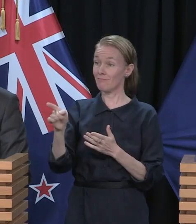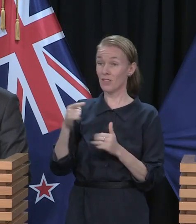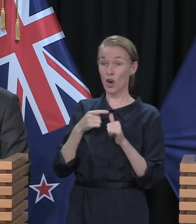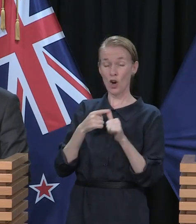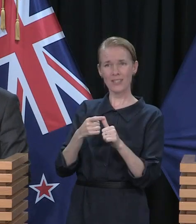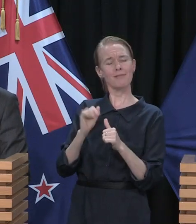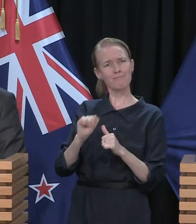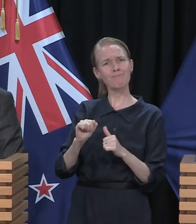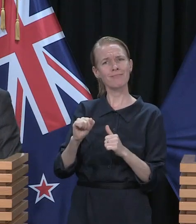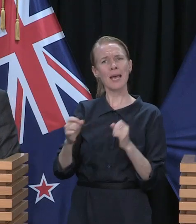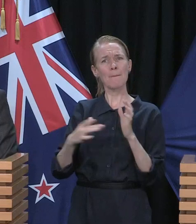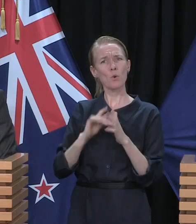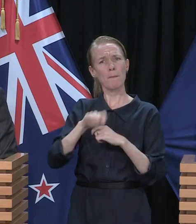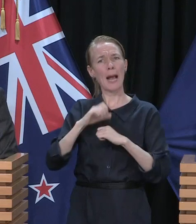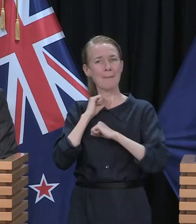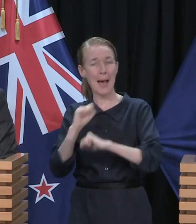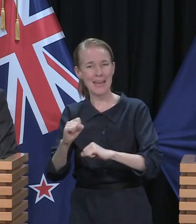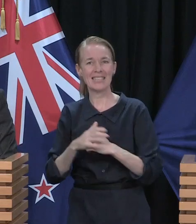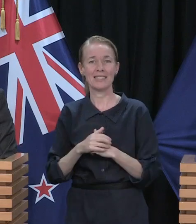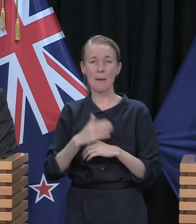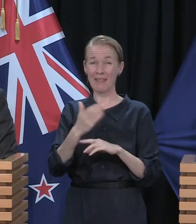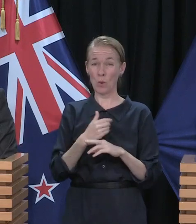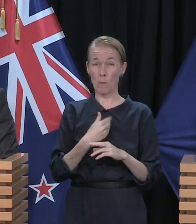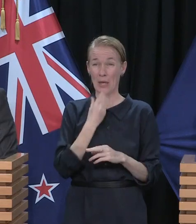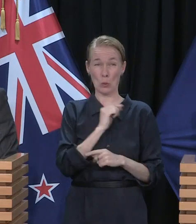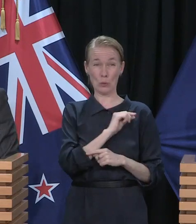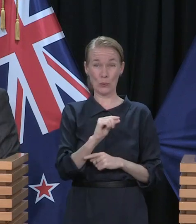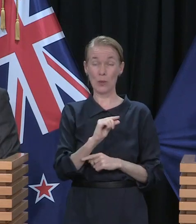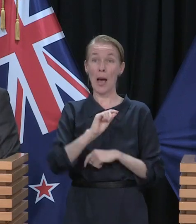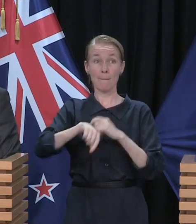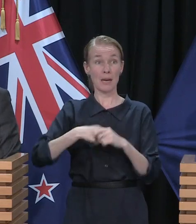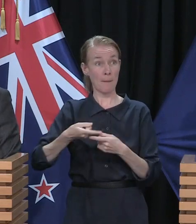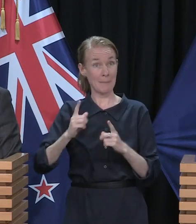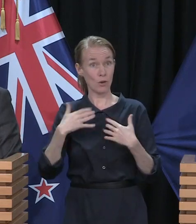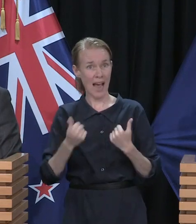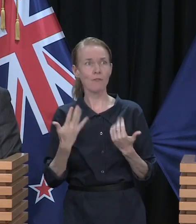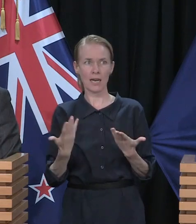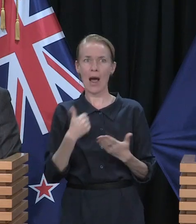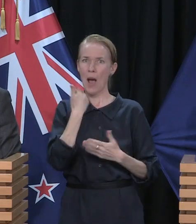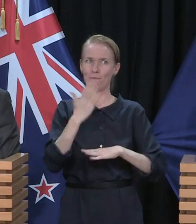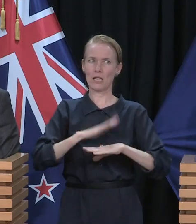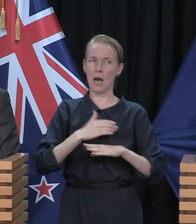I'm one myself. I went through a period of not using it very much, then I became the